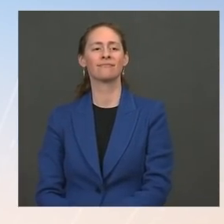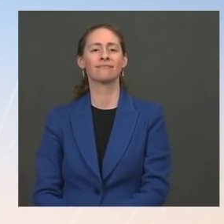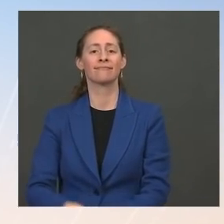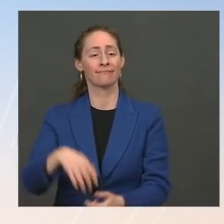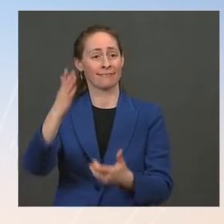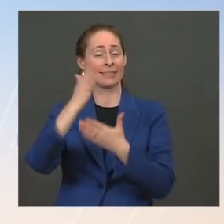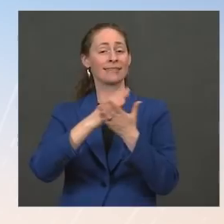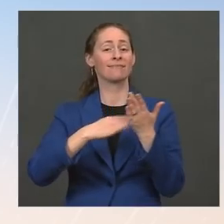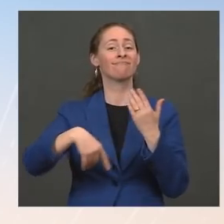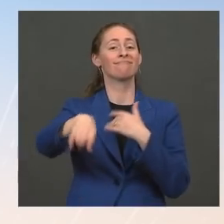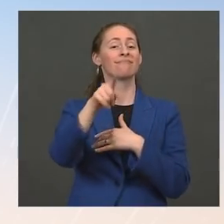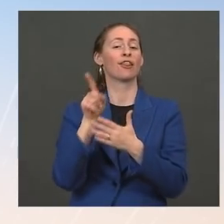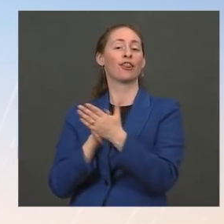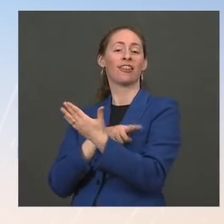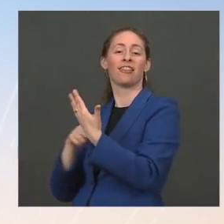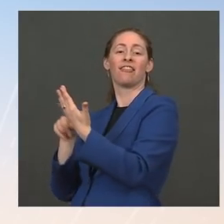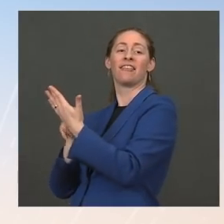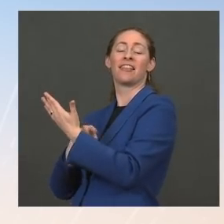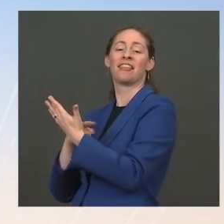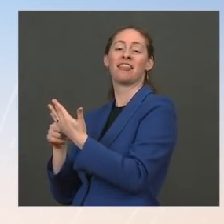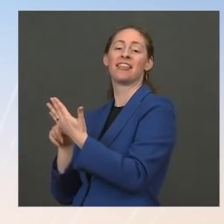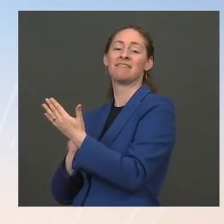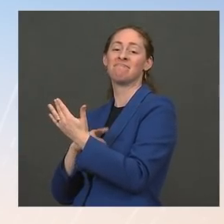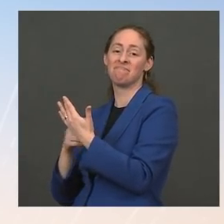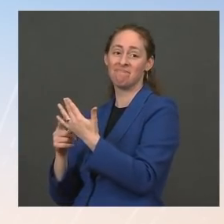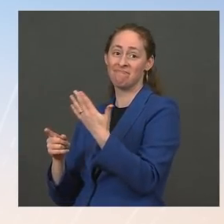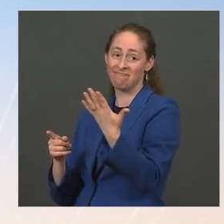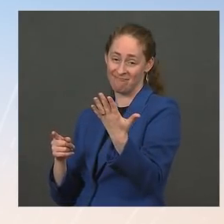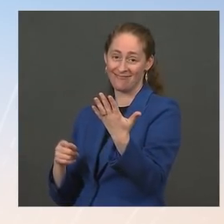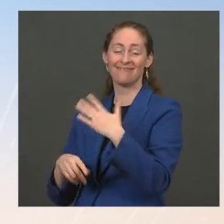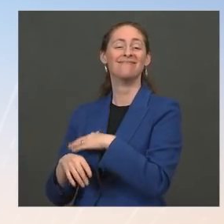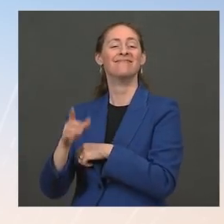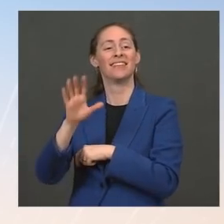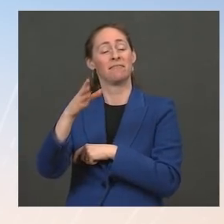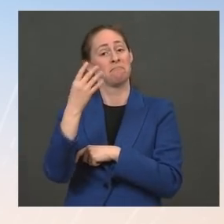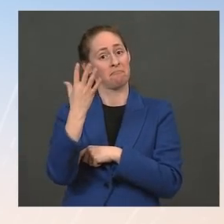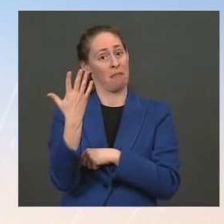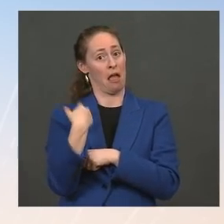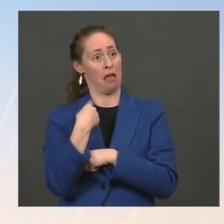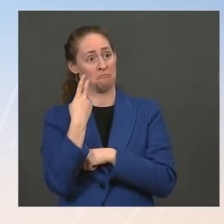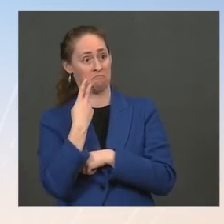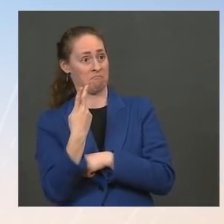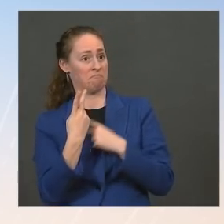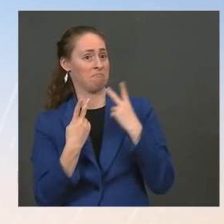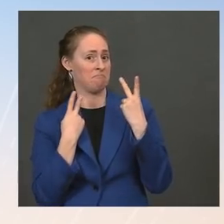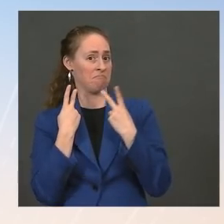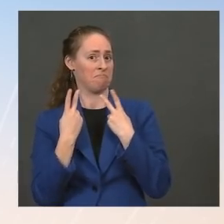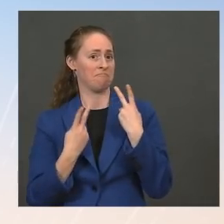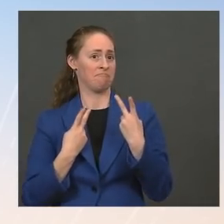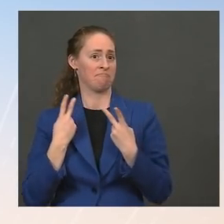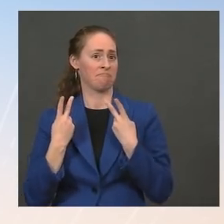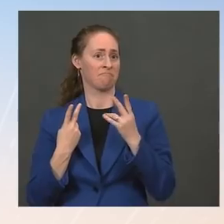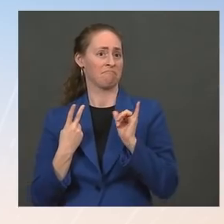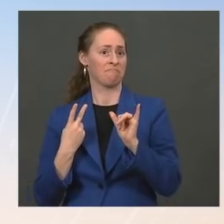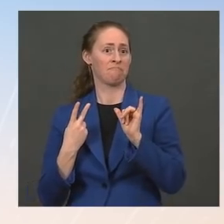and we saw, I would say, in recent weeks, even with the votes of Republicans -- every Republican in the House went on the record,